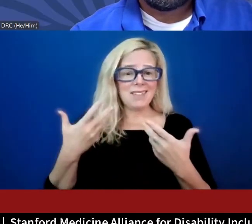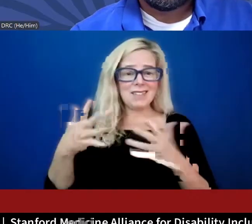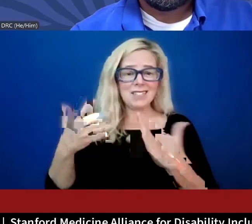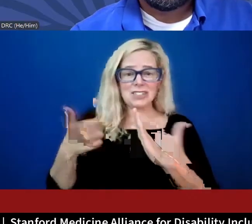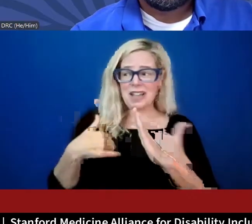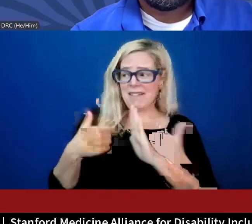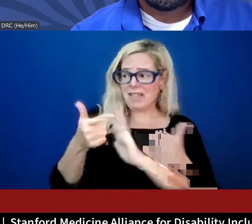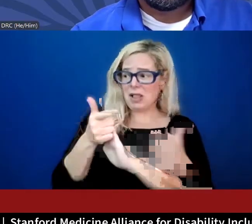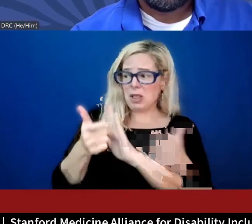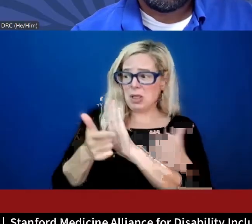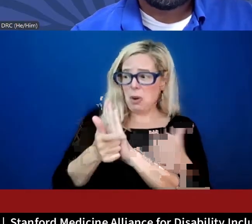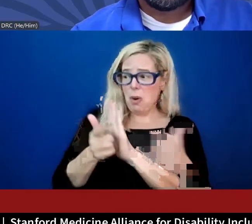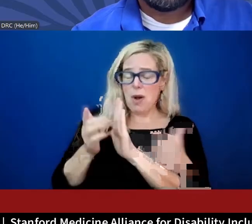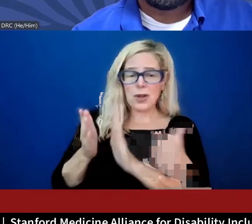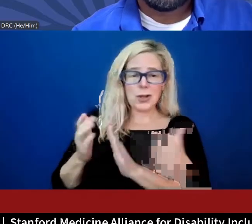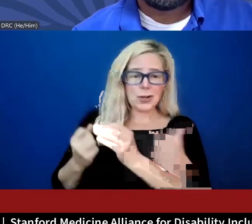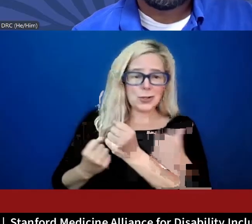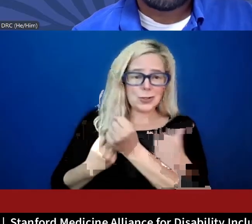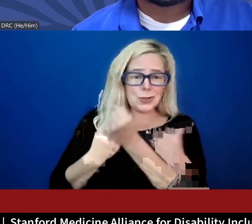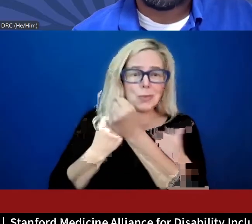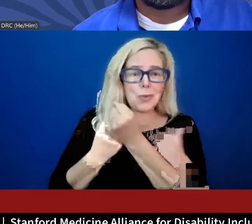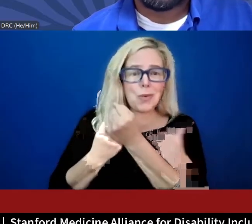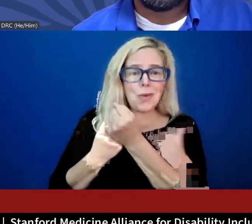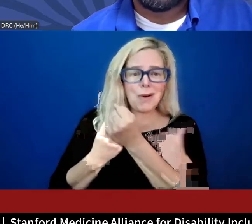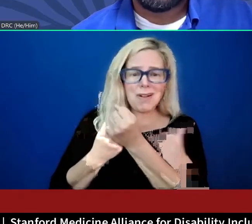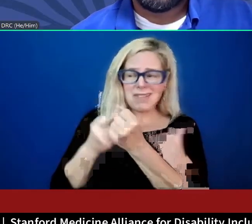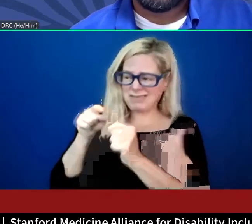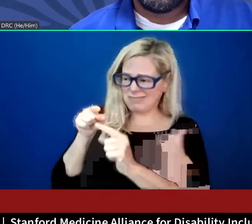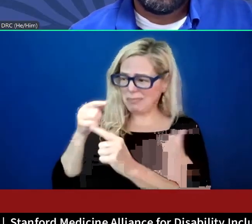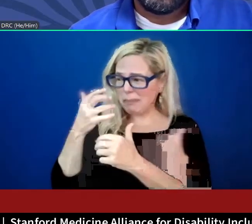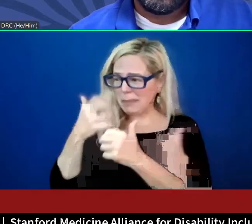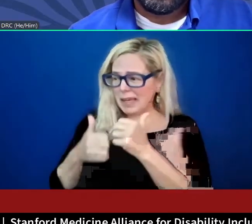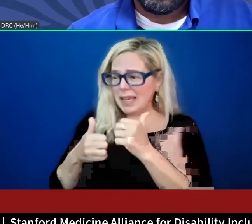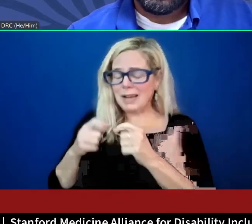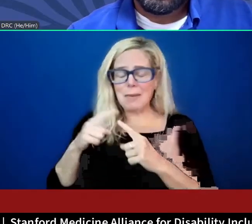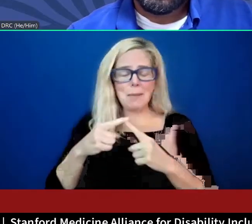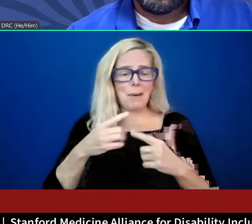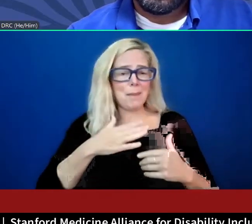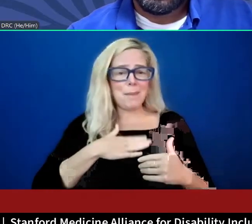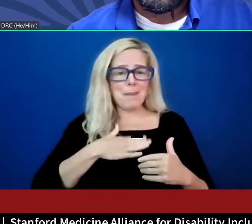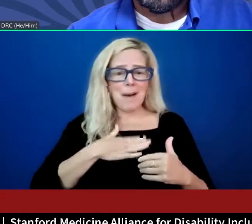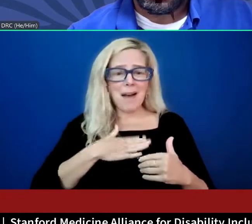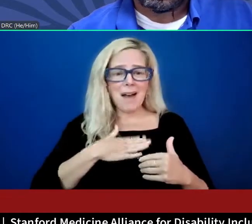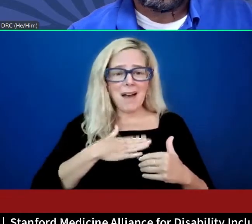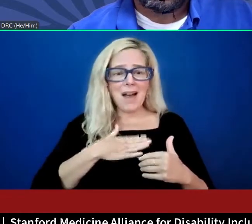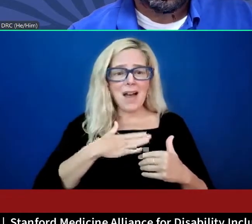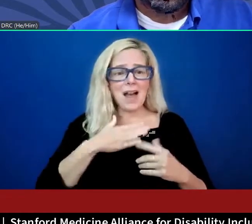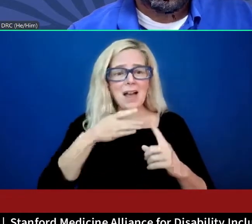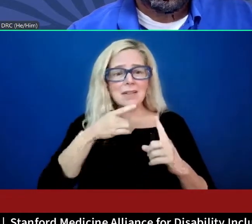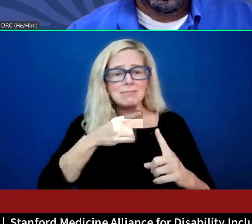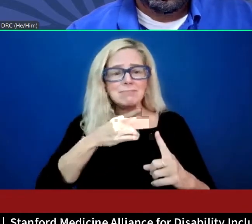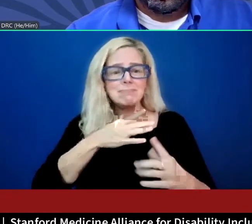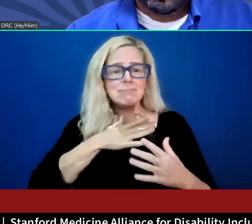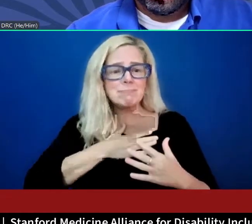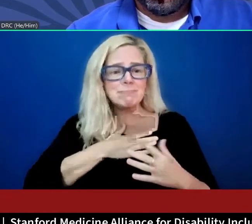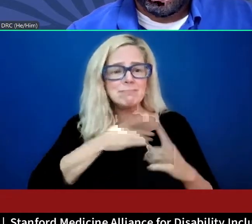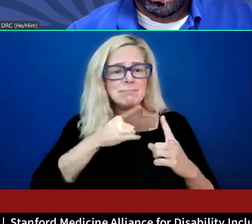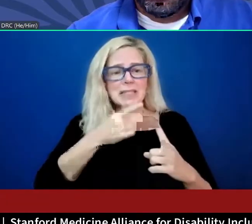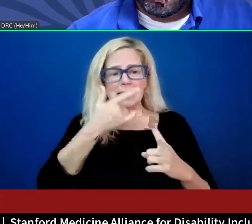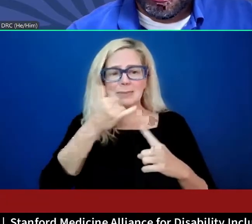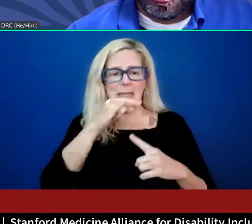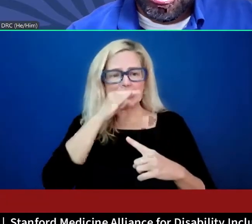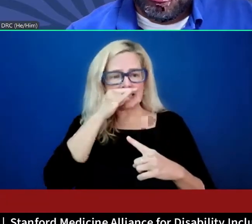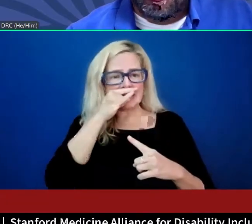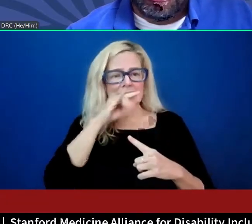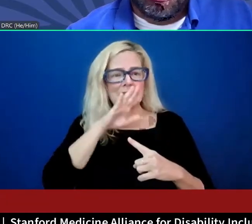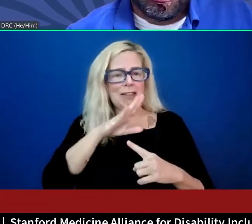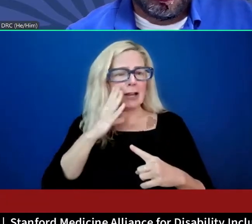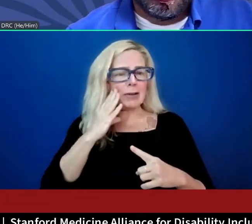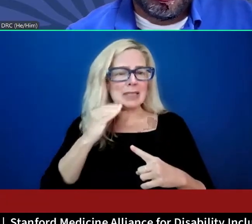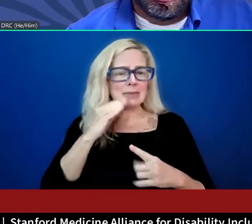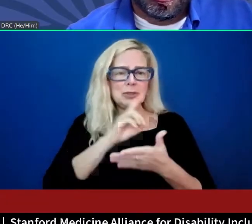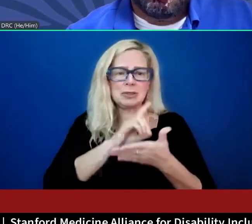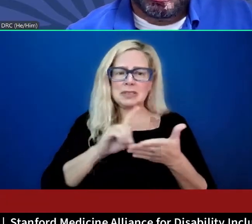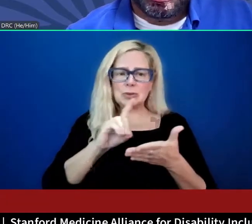don't go after kids. I'm sorry. That's why I did it. Well, I really appreciate that response. Um,